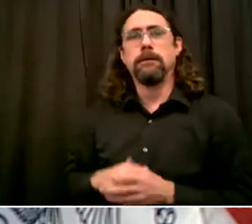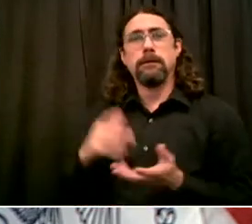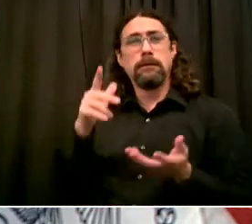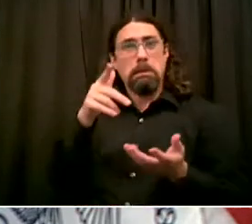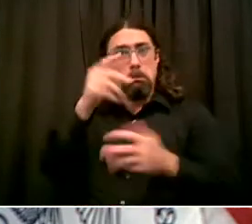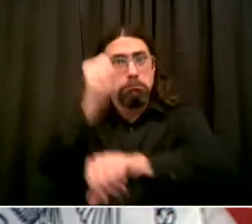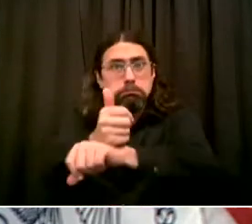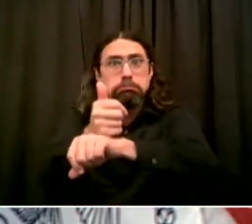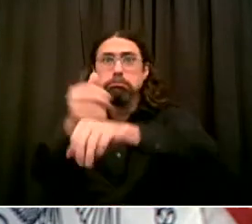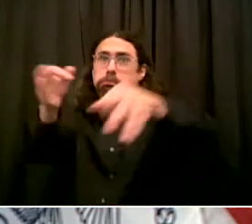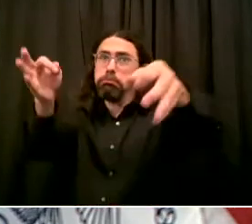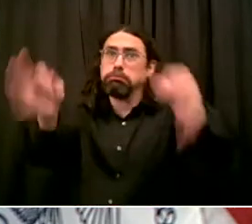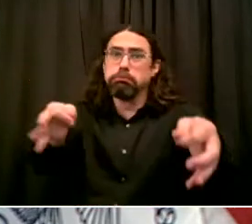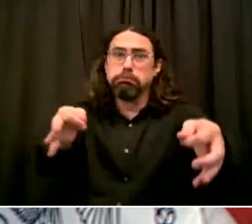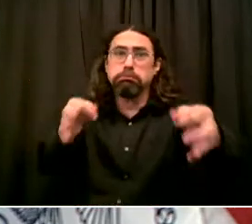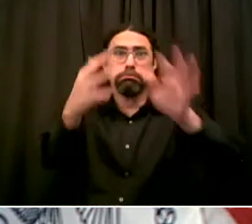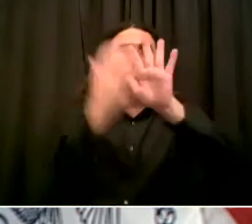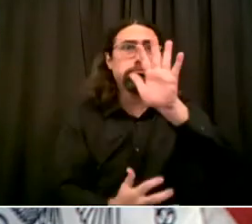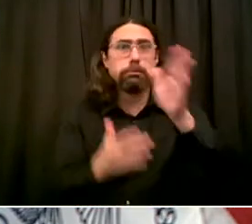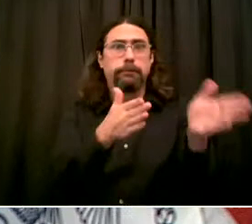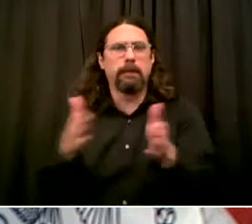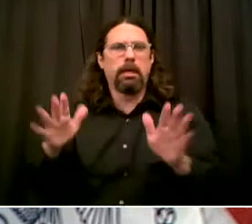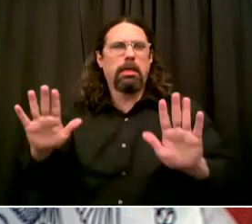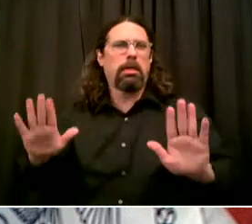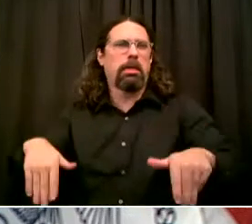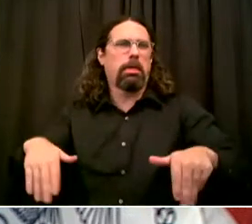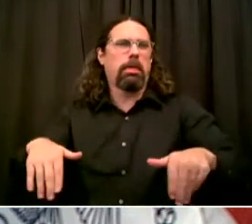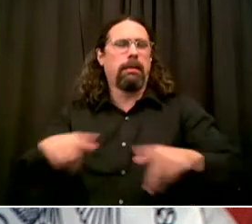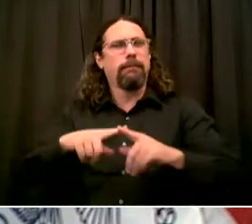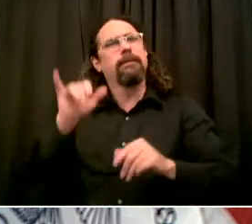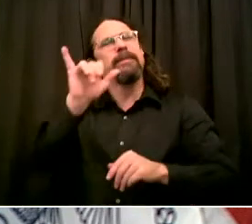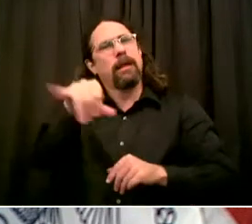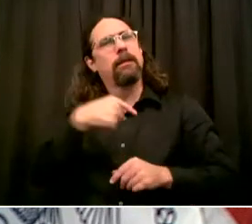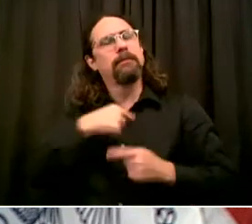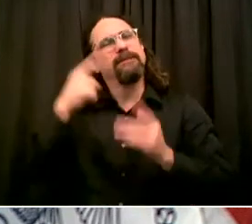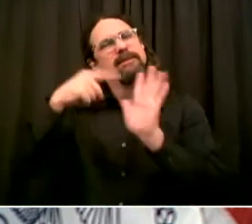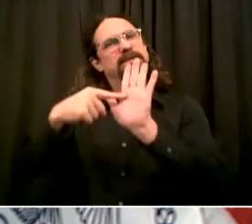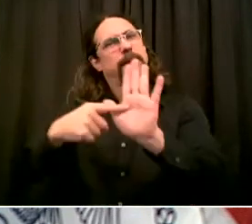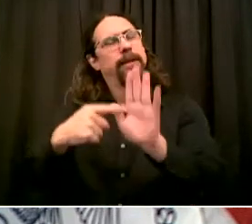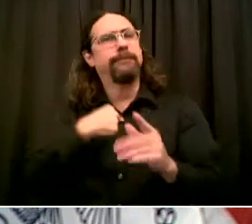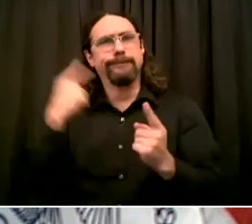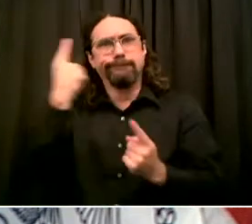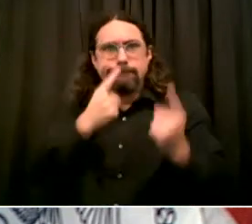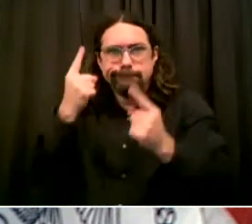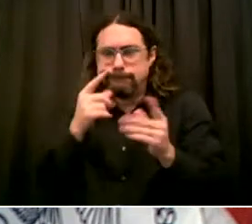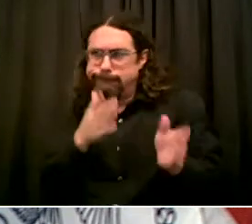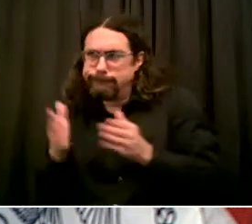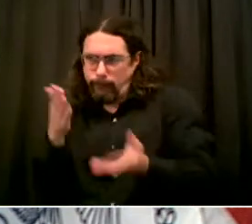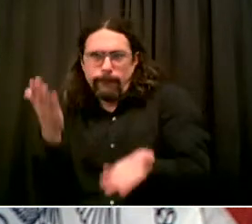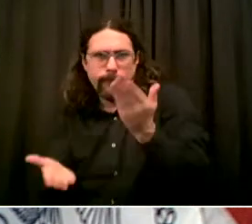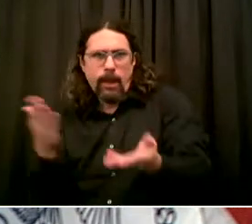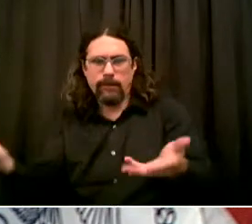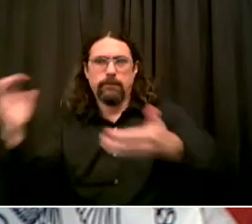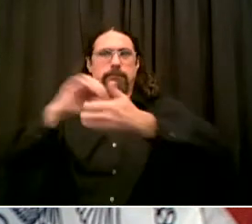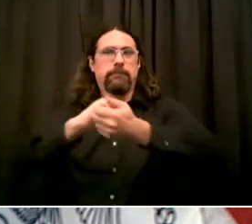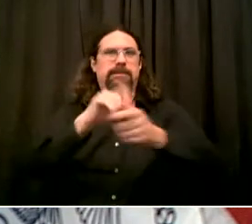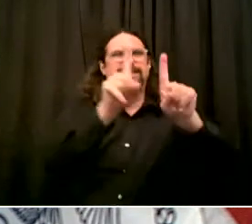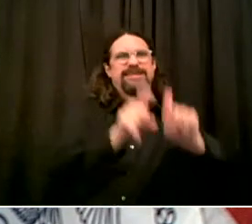ON WHAT HAPPENS WITH THE AVAILABLE OF RAPID TESTING, WHICH APPROACH WE WILL TAKE. GO AHEAD. AS A FOLOLW-LO